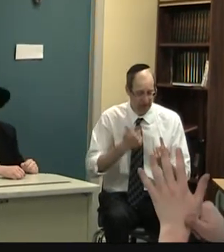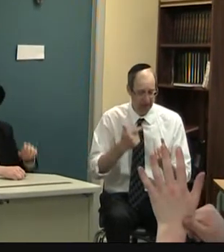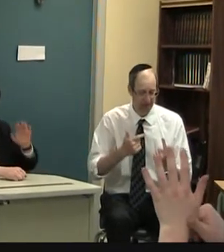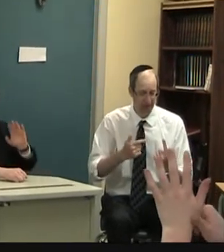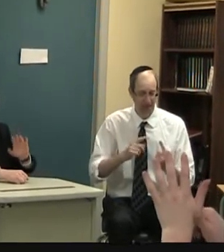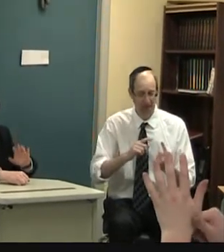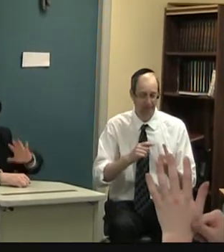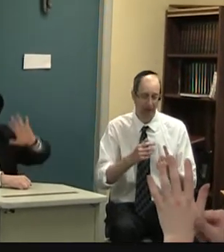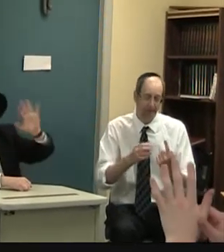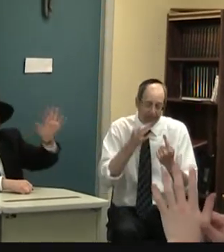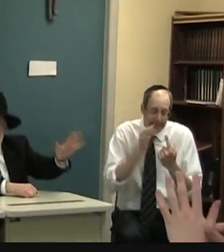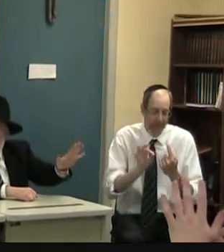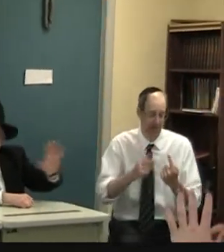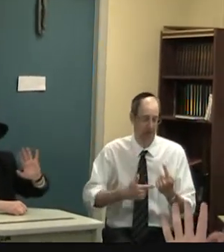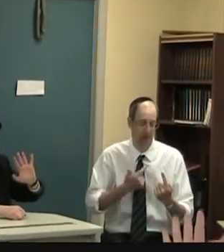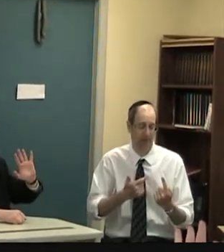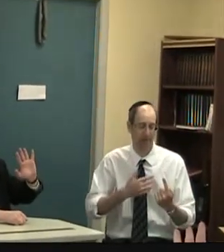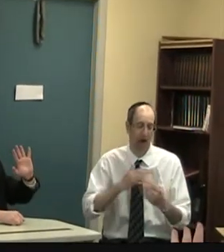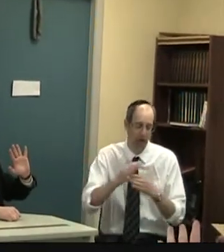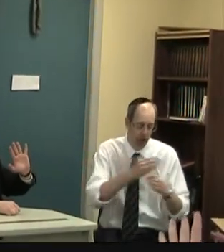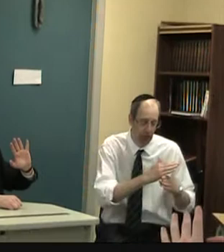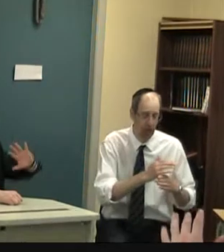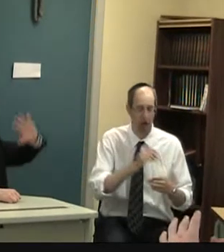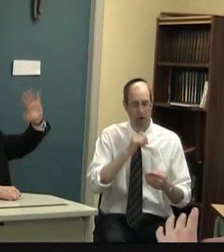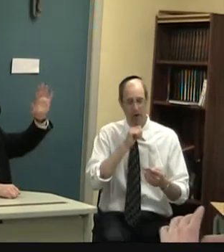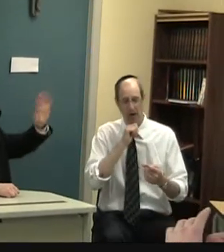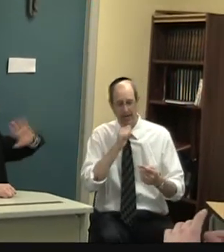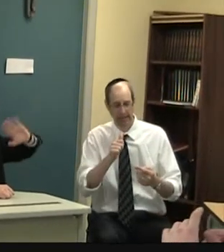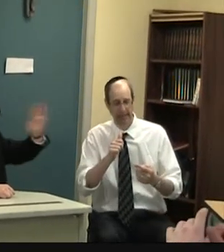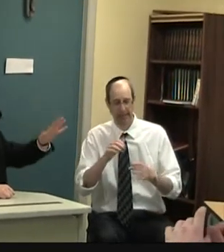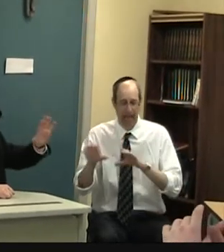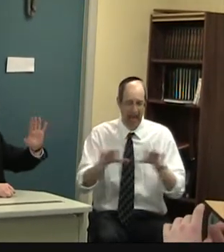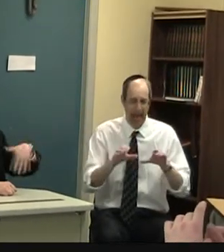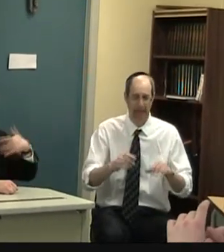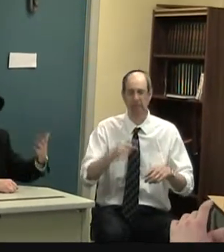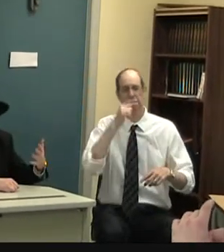When i had money i shared i didn't go ahead and act at egotistic i didn't push myself